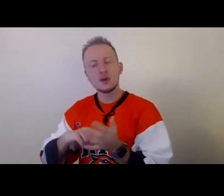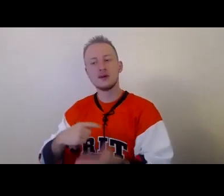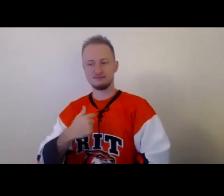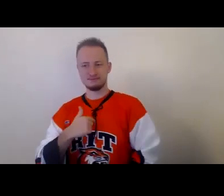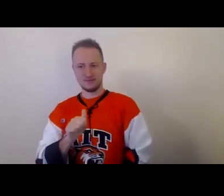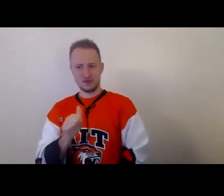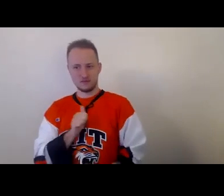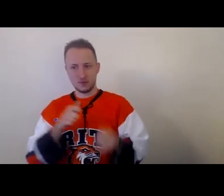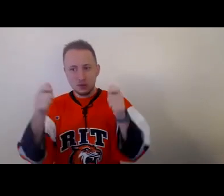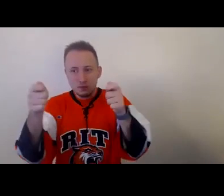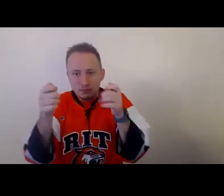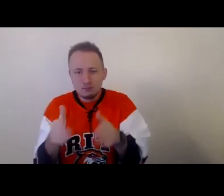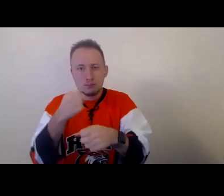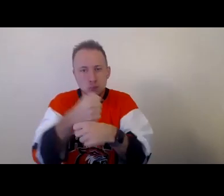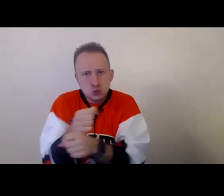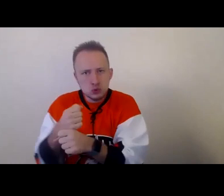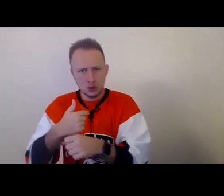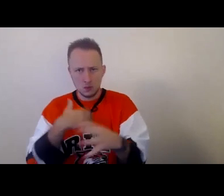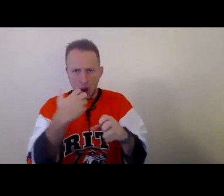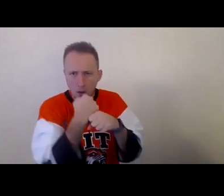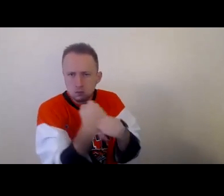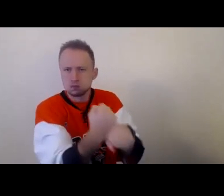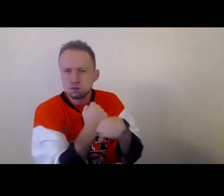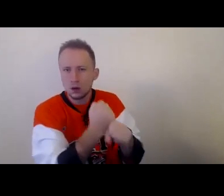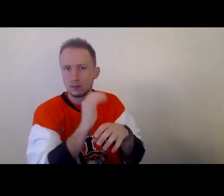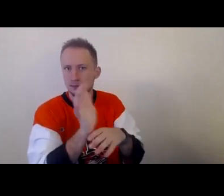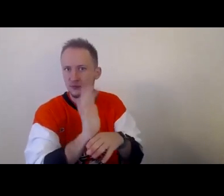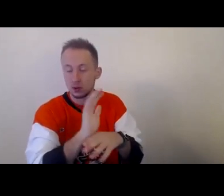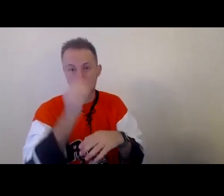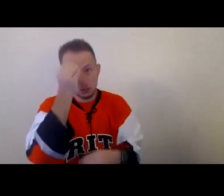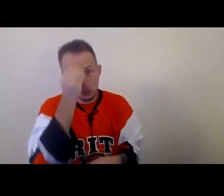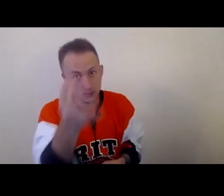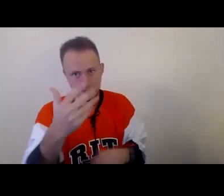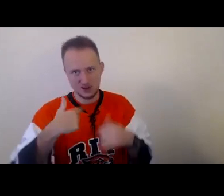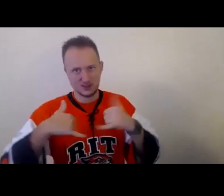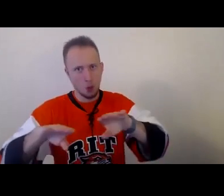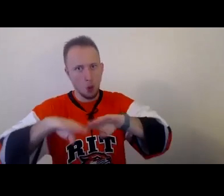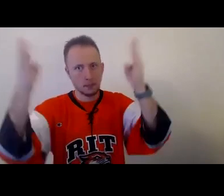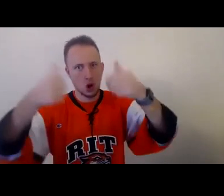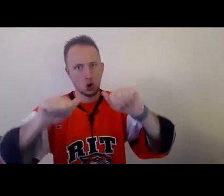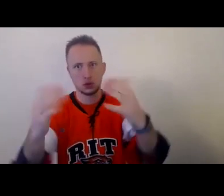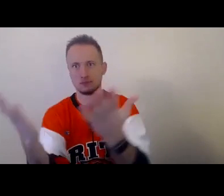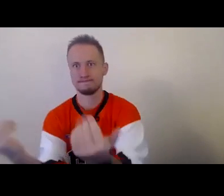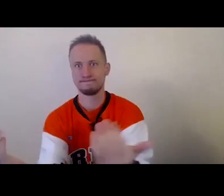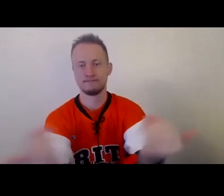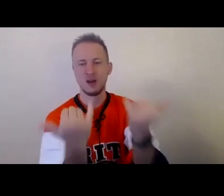Matt: That means I will be the director producing a movie, but it is still currently open auditions,